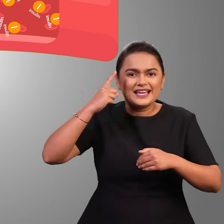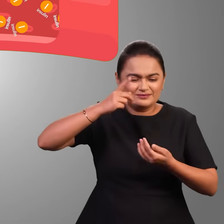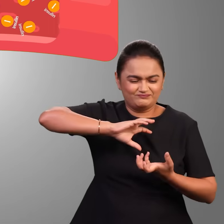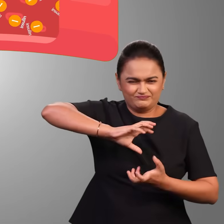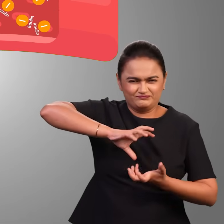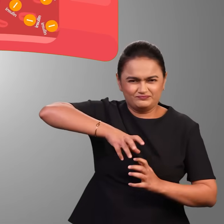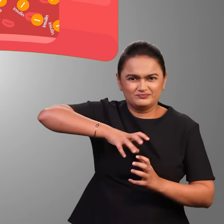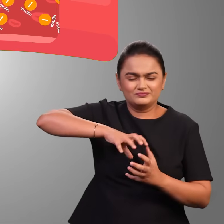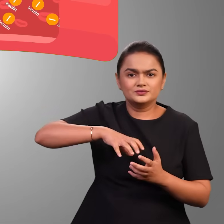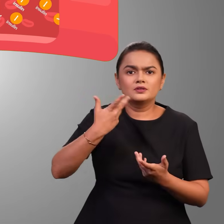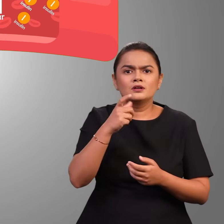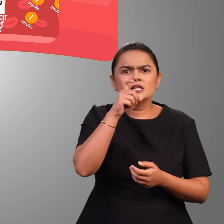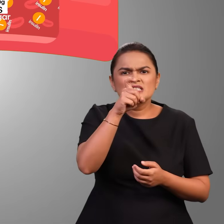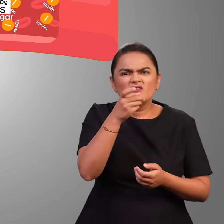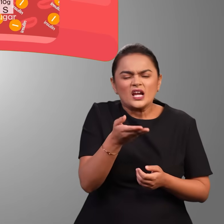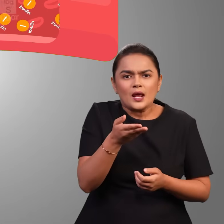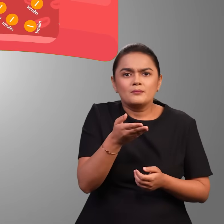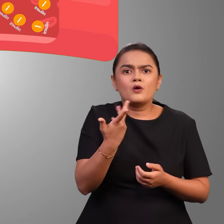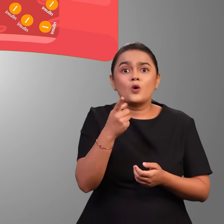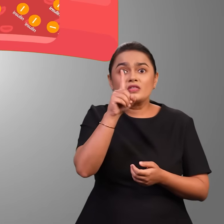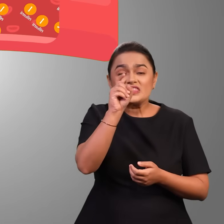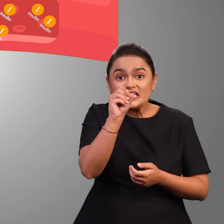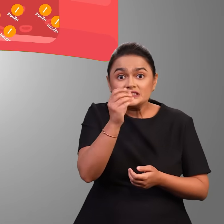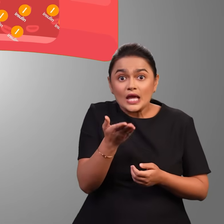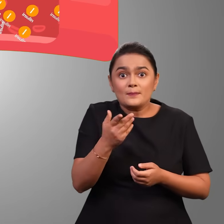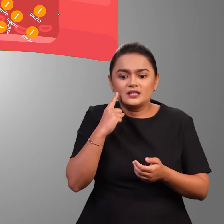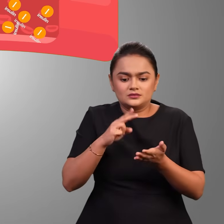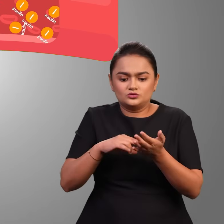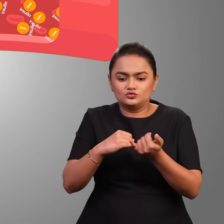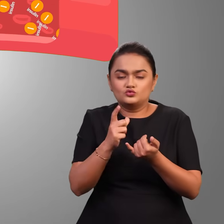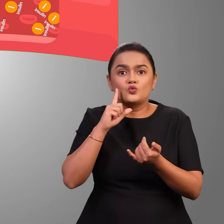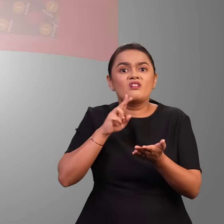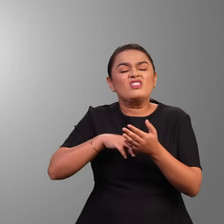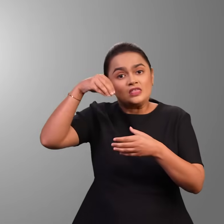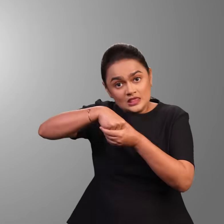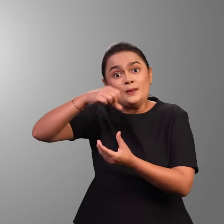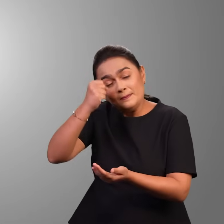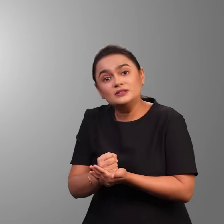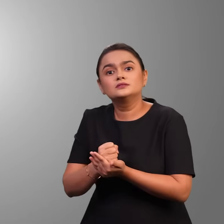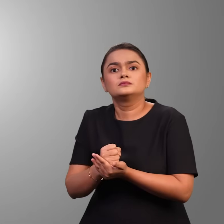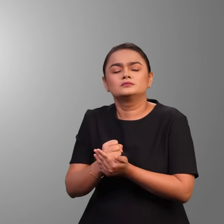7-10 units will be required to break it down. Now